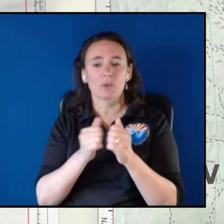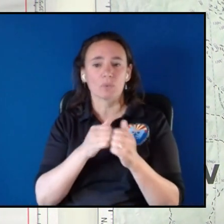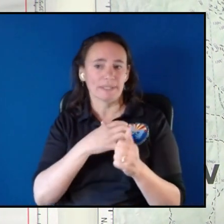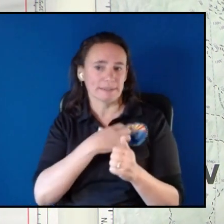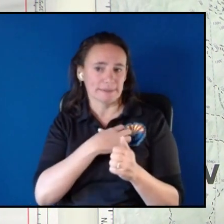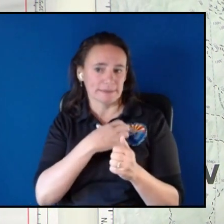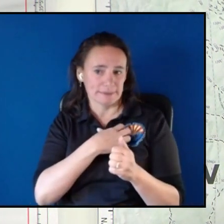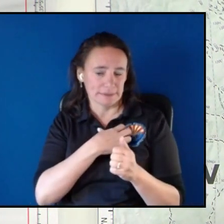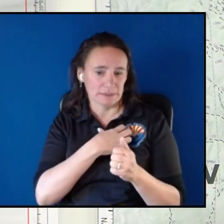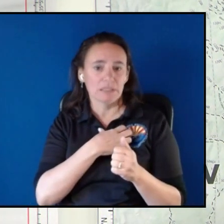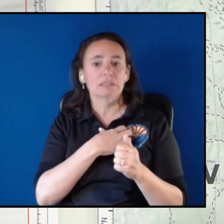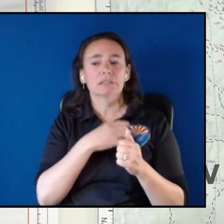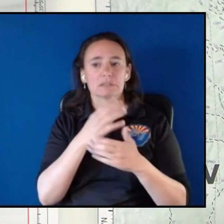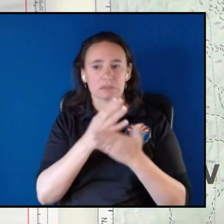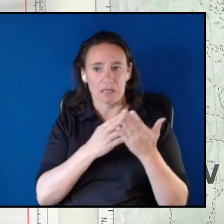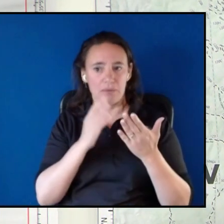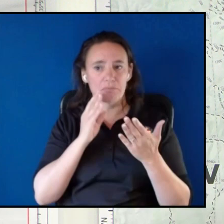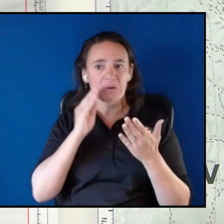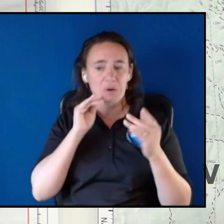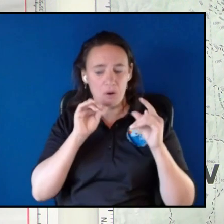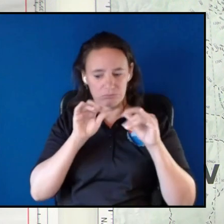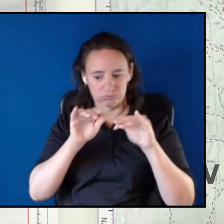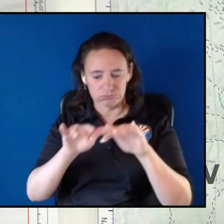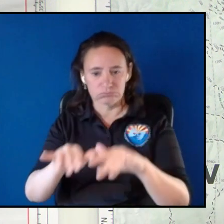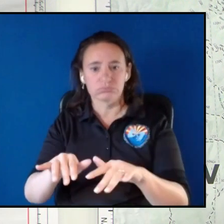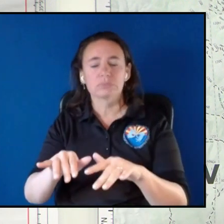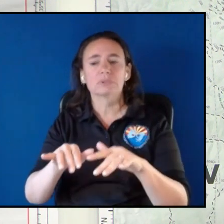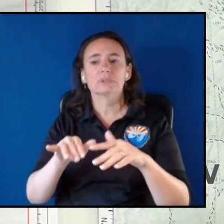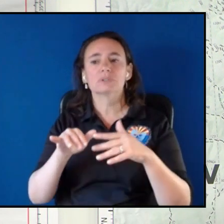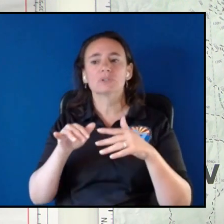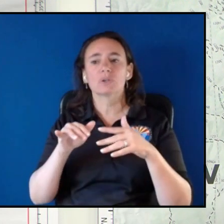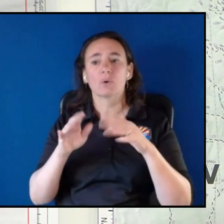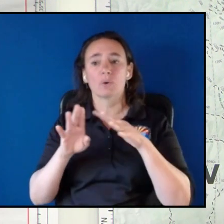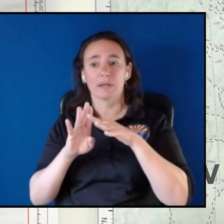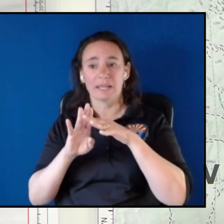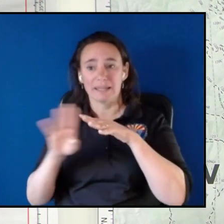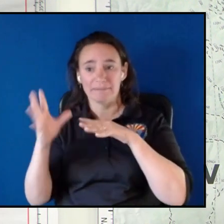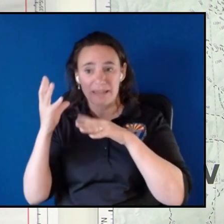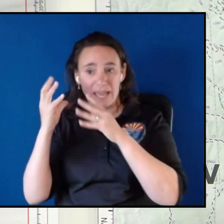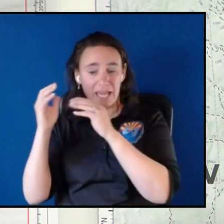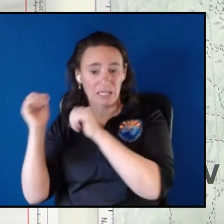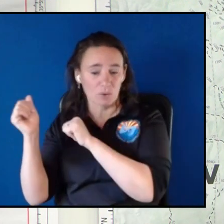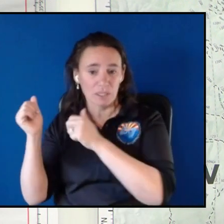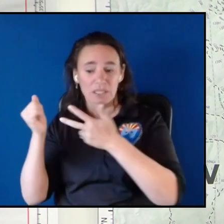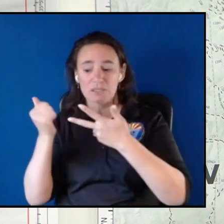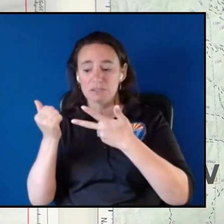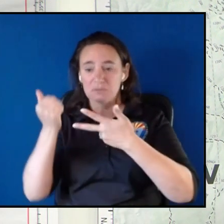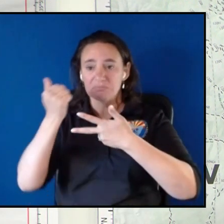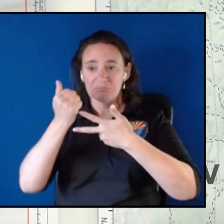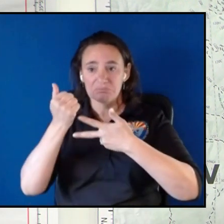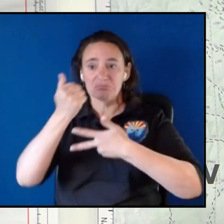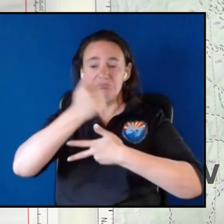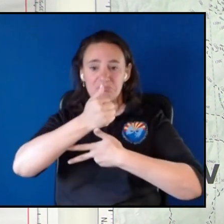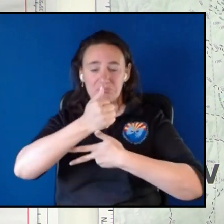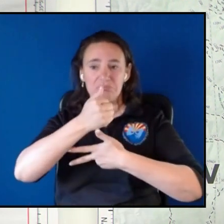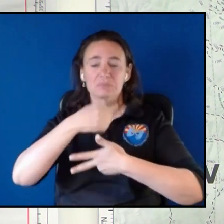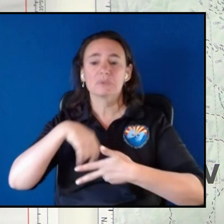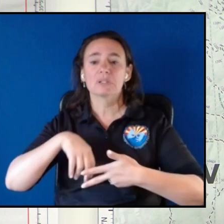the evacuation statuses to go from a "GO" to a "SET" and from a "SET" to a "READY" in the Lower Colonias and Upper Colonias areas.